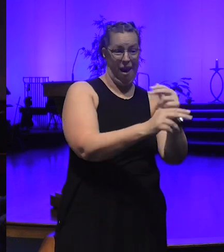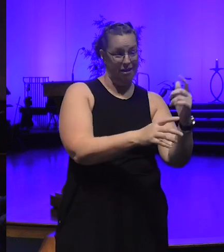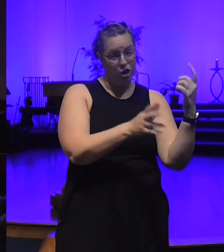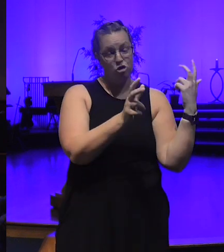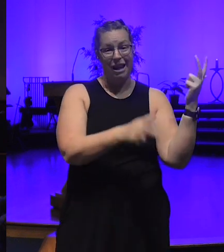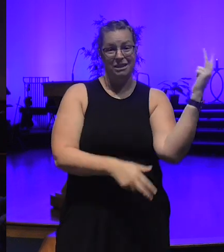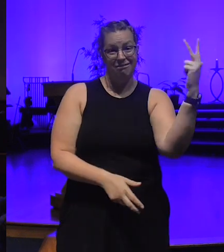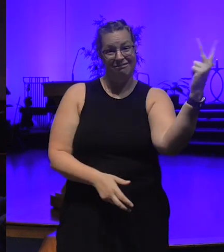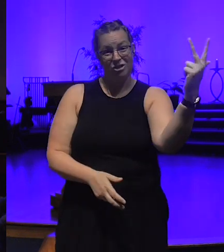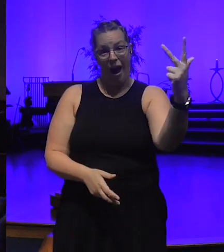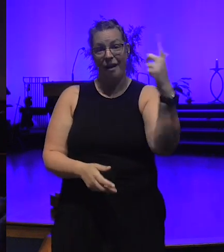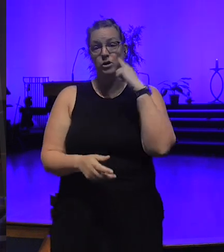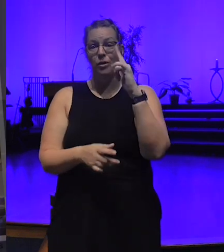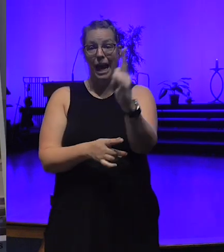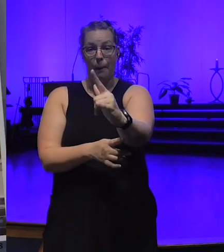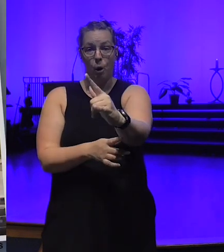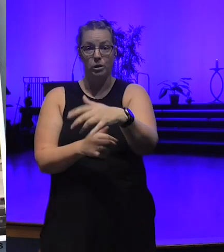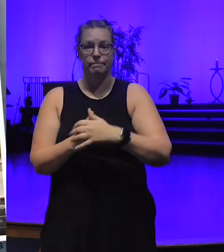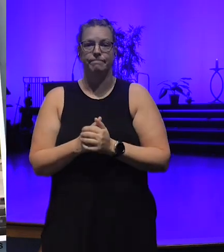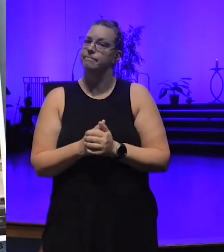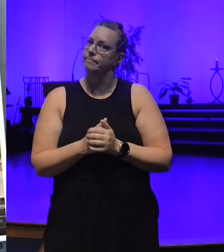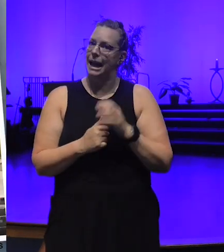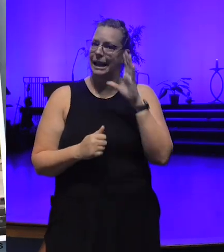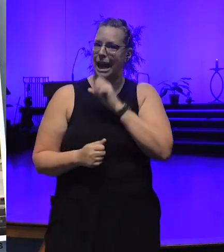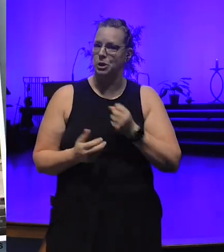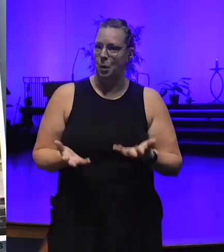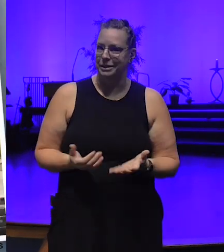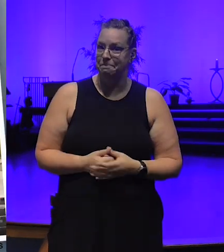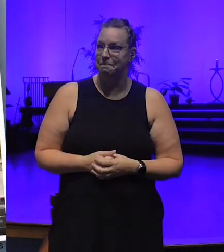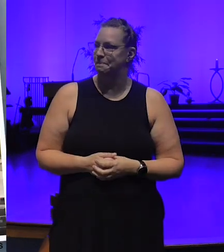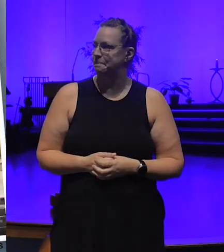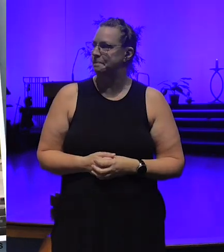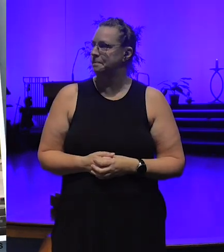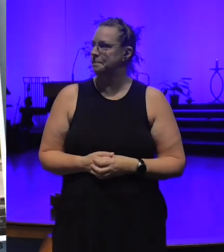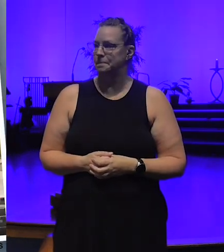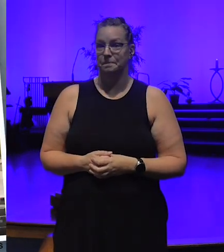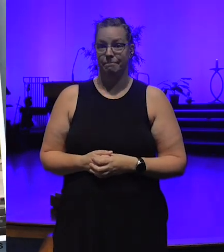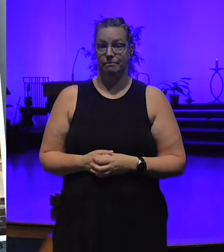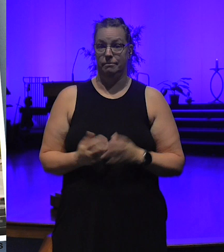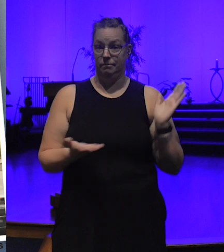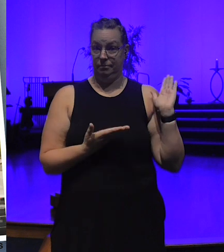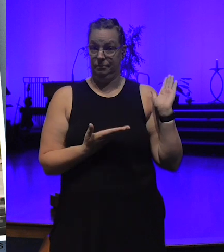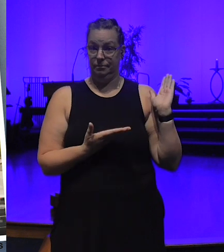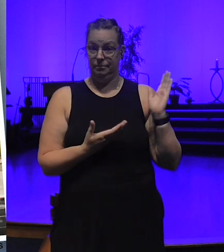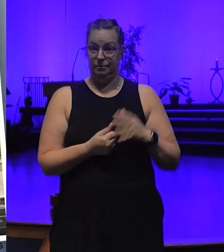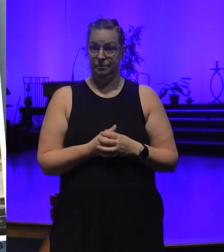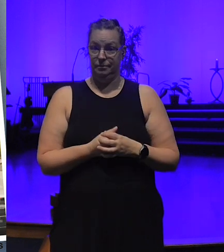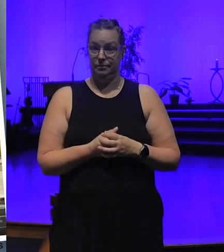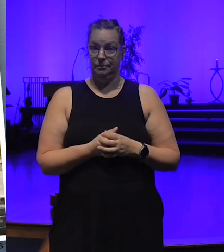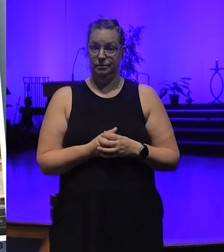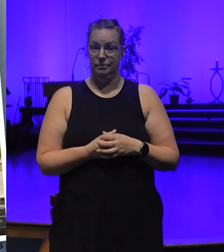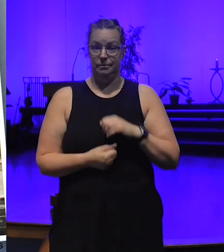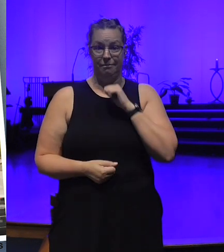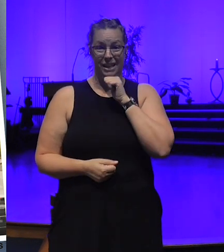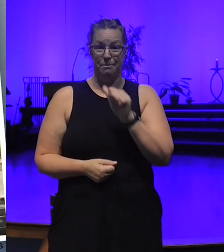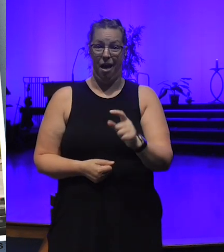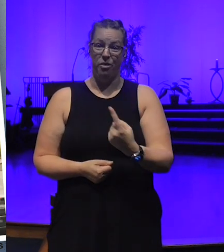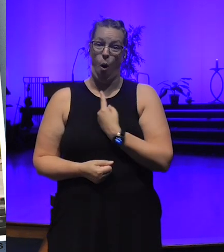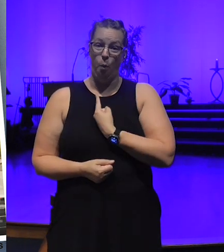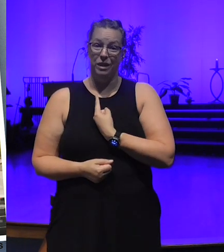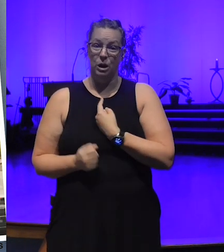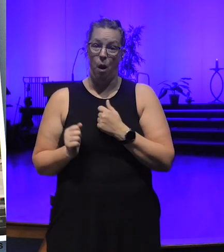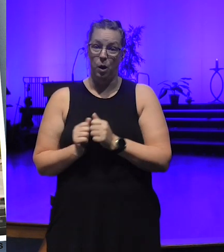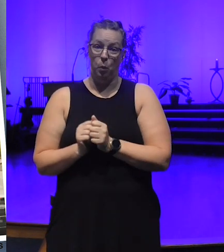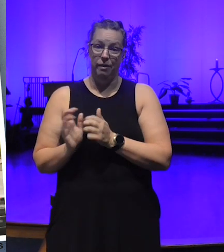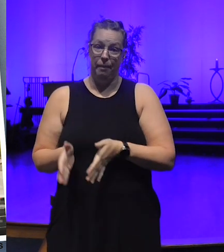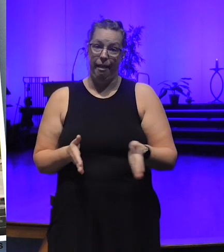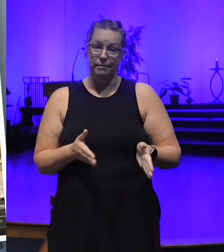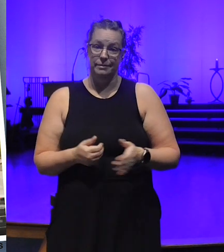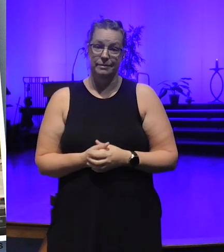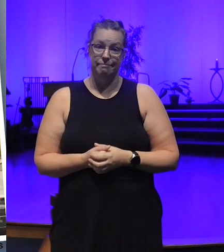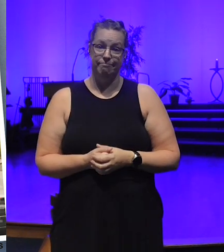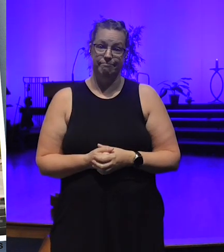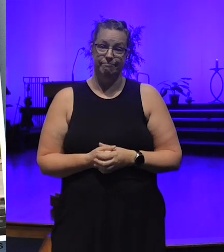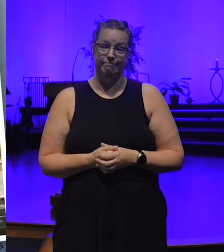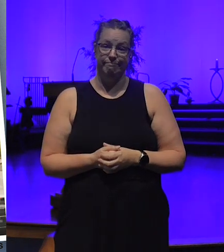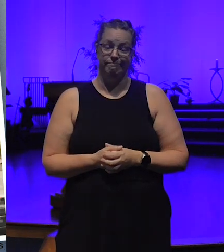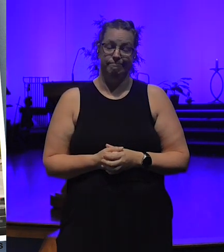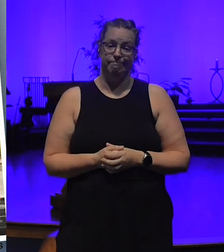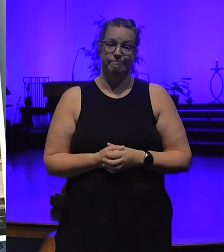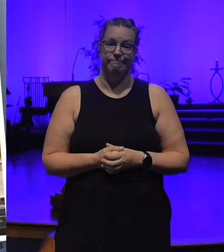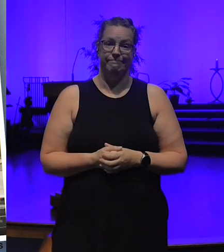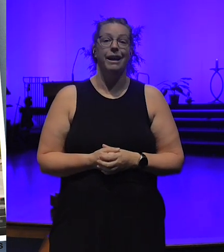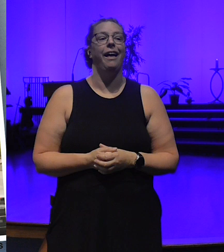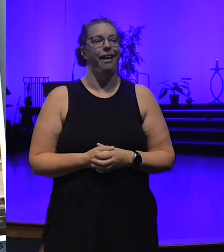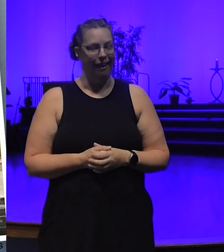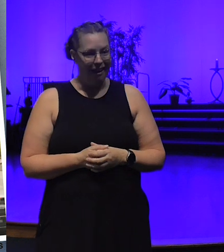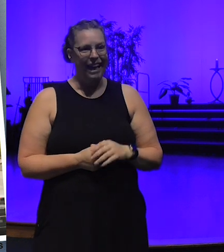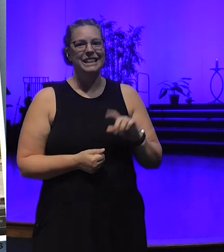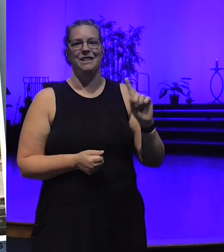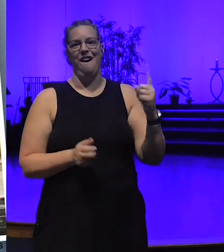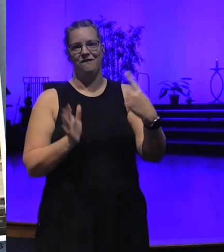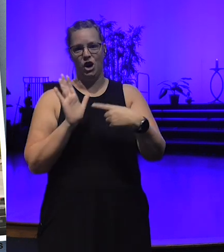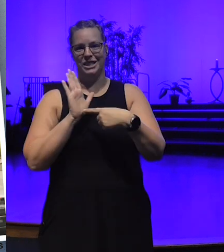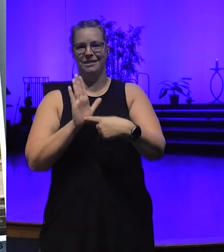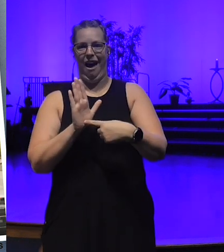what I'm not the only one with plans that's the first sign of traffic Consciousness if we could